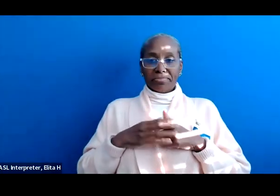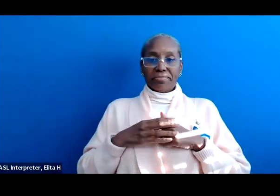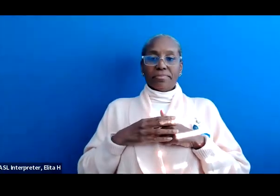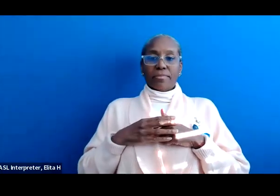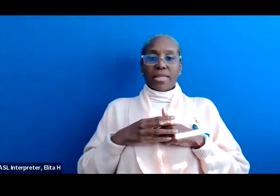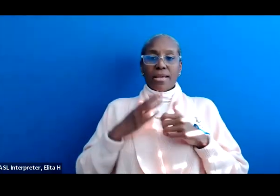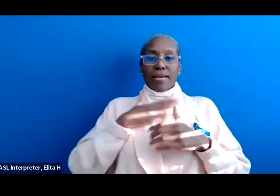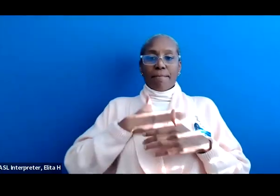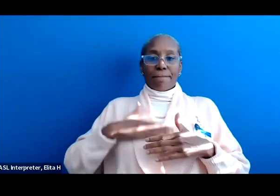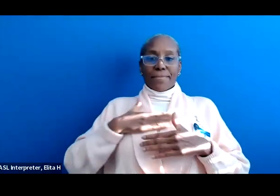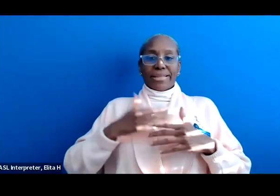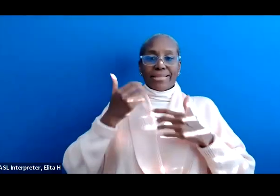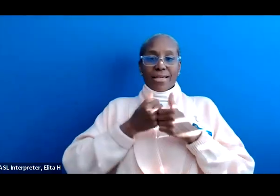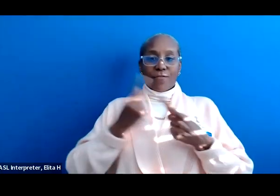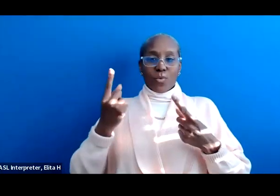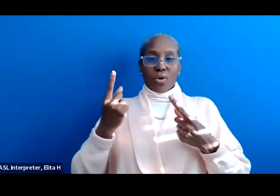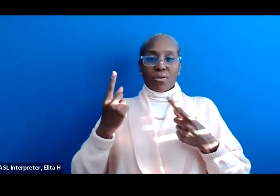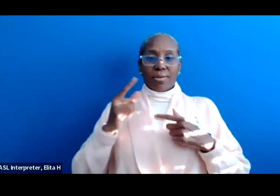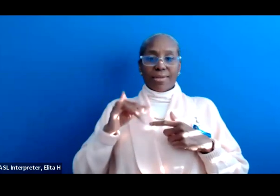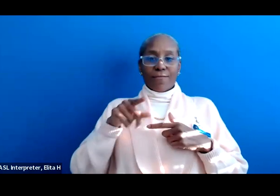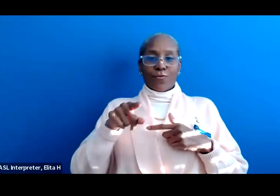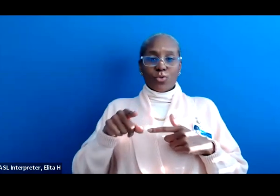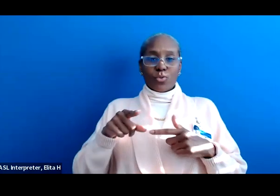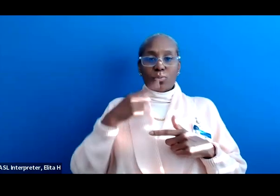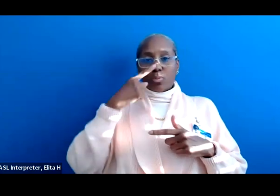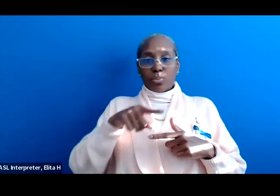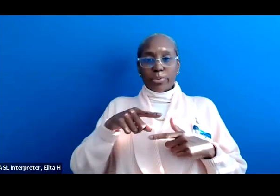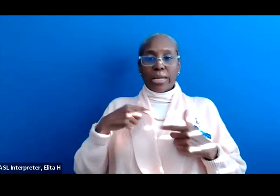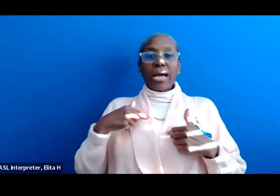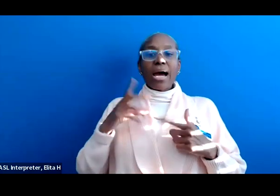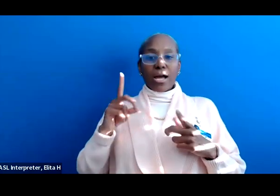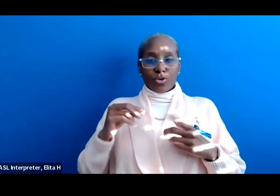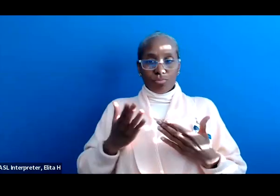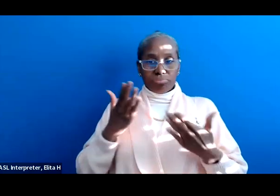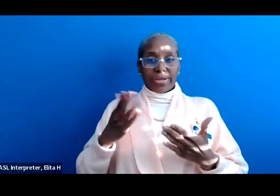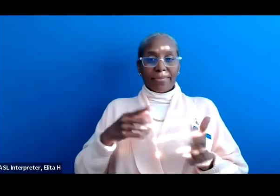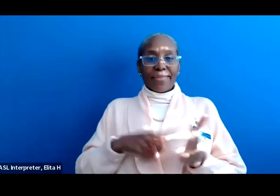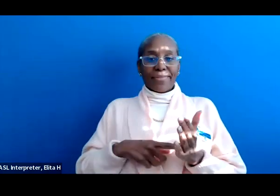Please everybody, if you would, and I do recommend this.